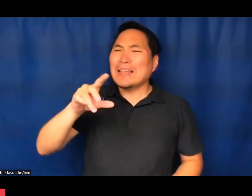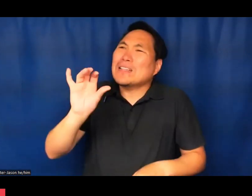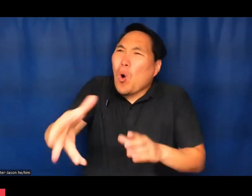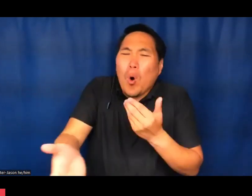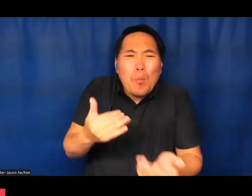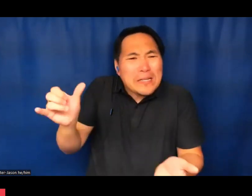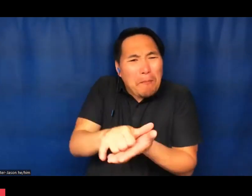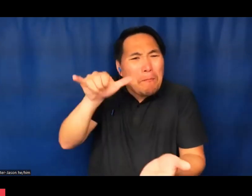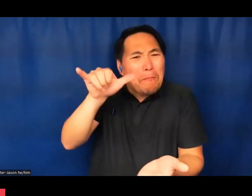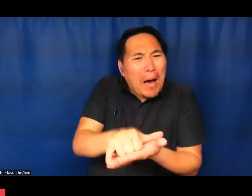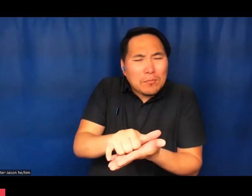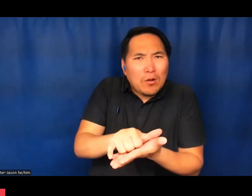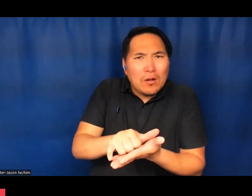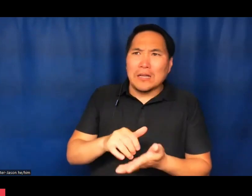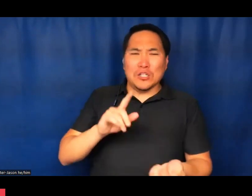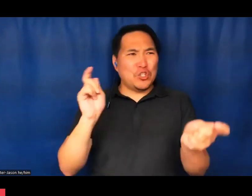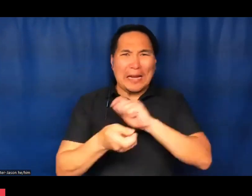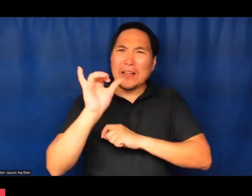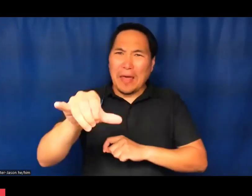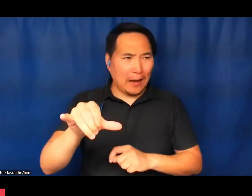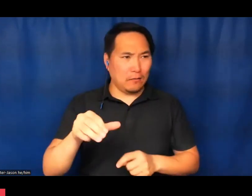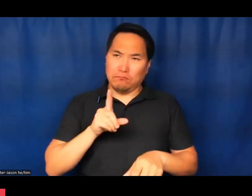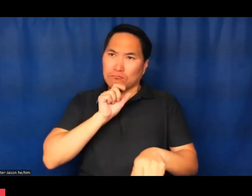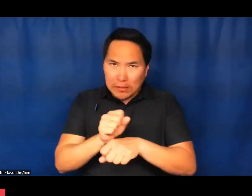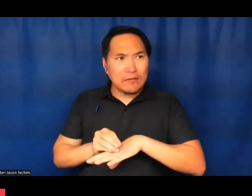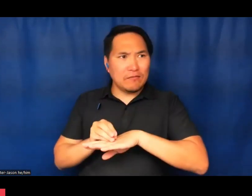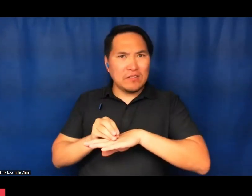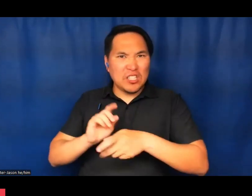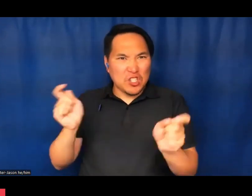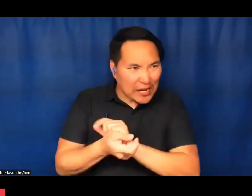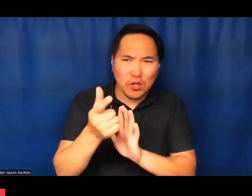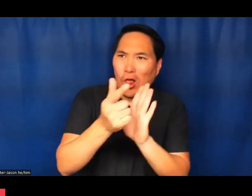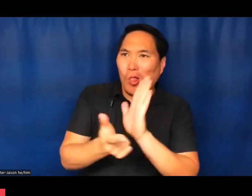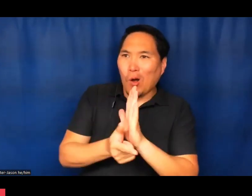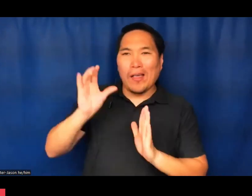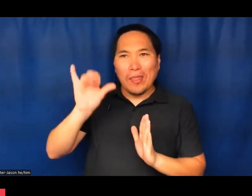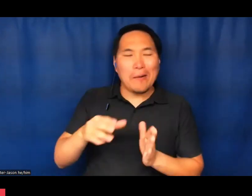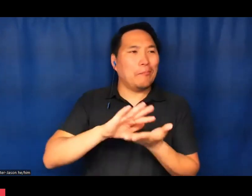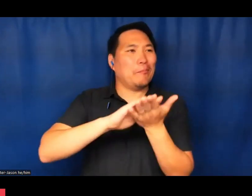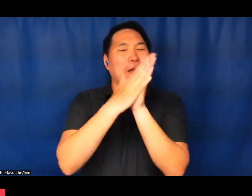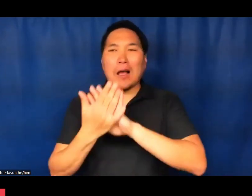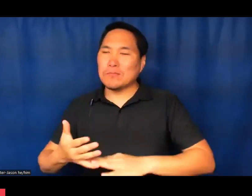and this kind of change in the law would make it e enormous more difficult for plaintiffs to prevail in these cases.